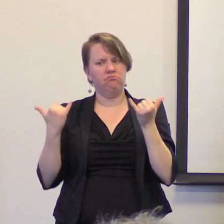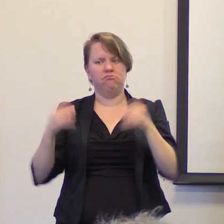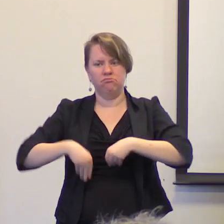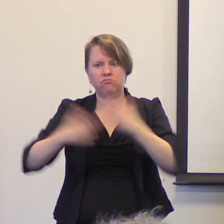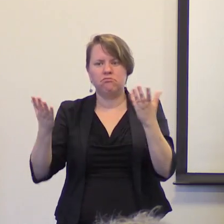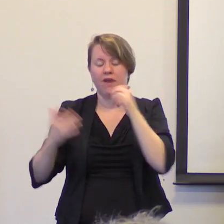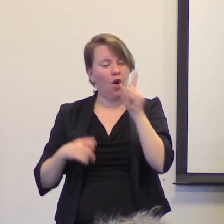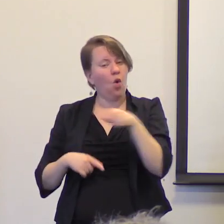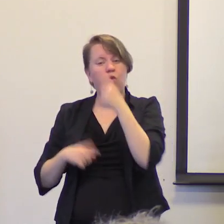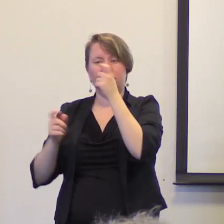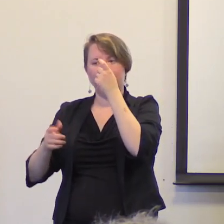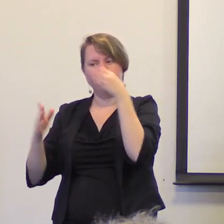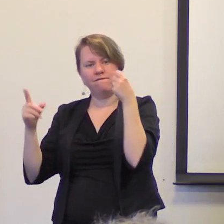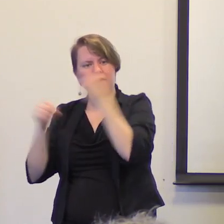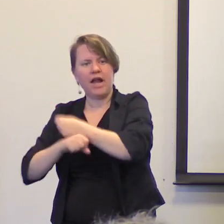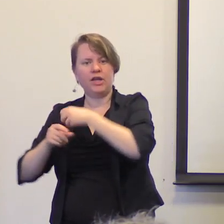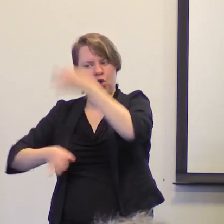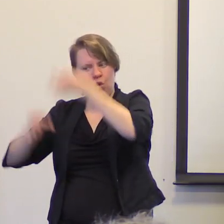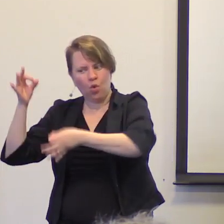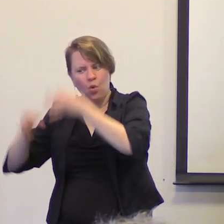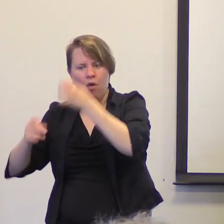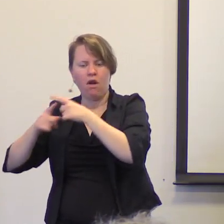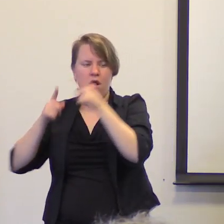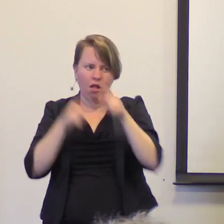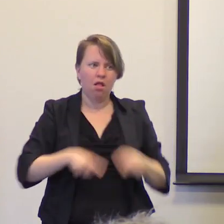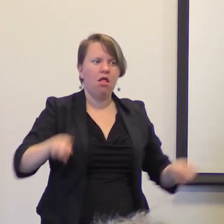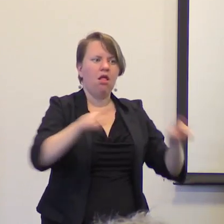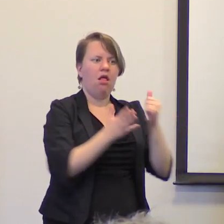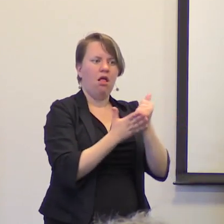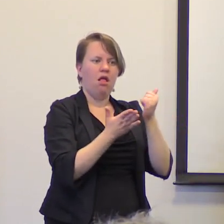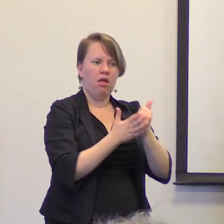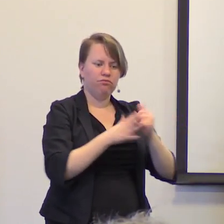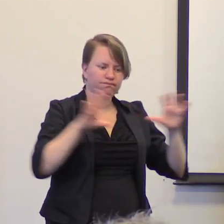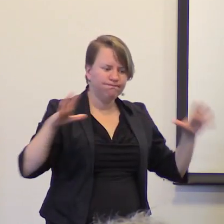What we're also going to do, because I think it just needs to be done, is to kind of mobilize